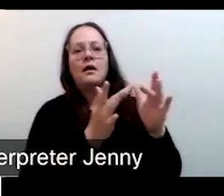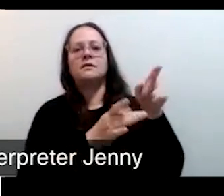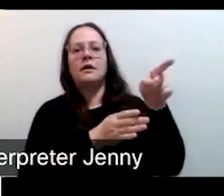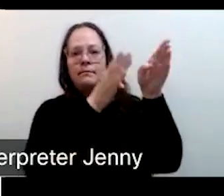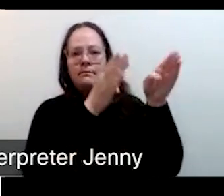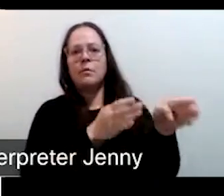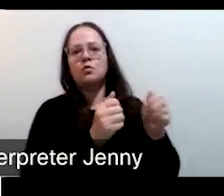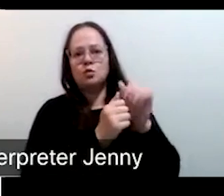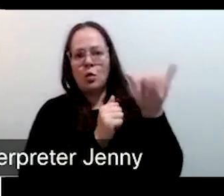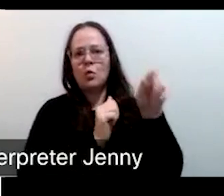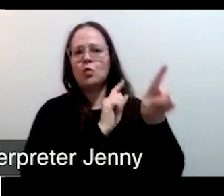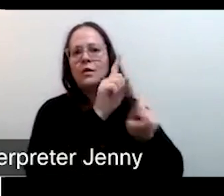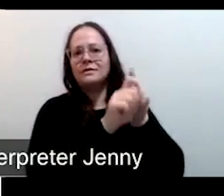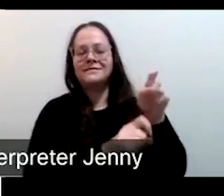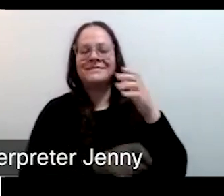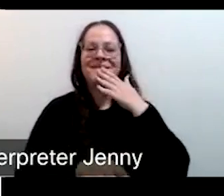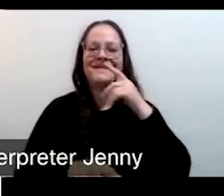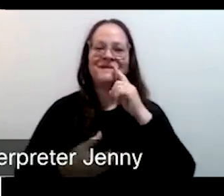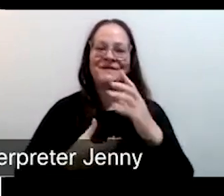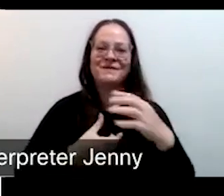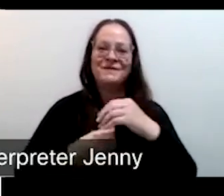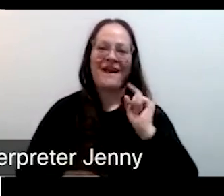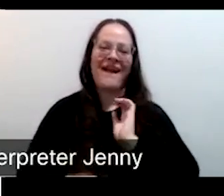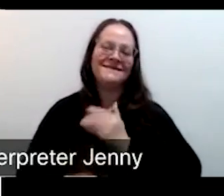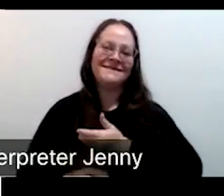Thank you for joining us to learn about the WRP!